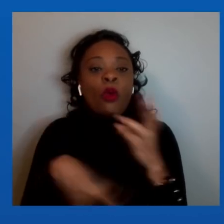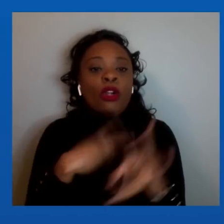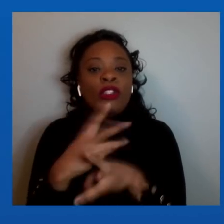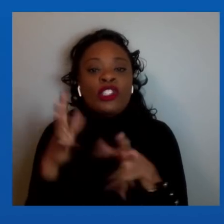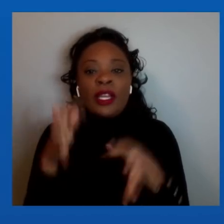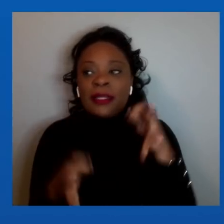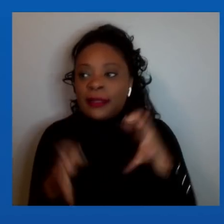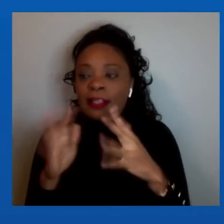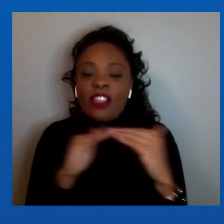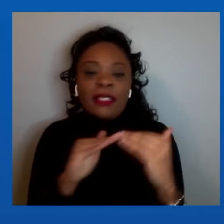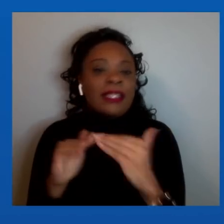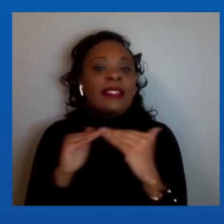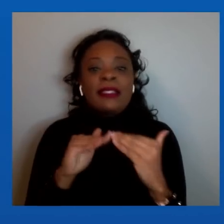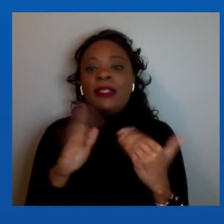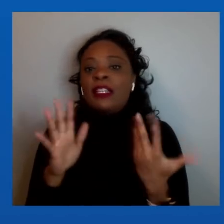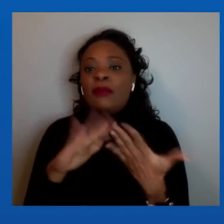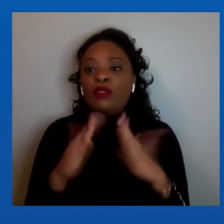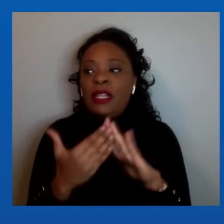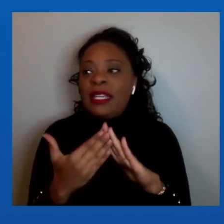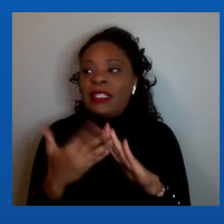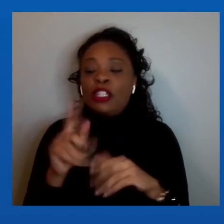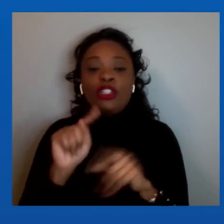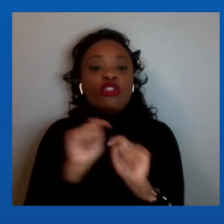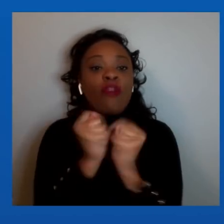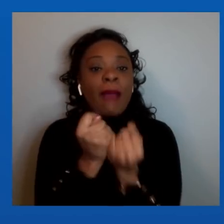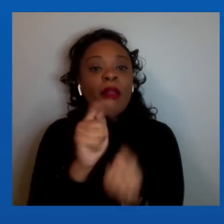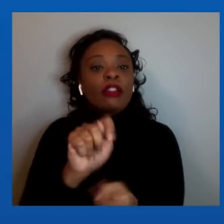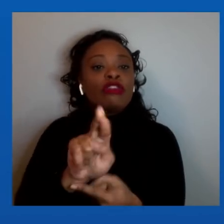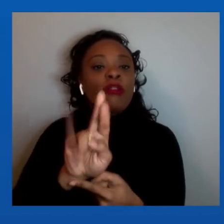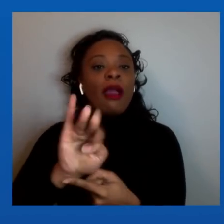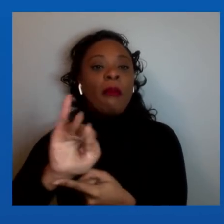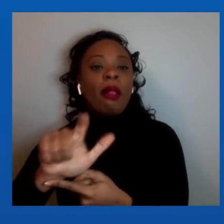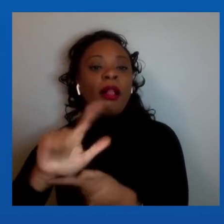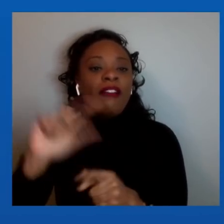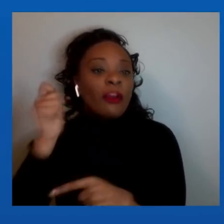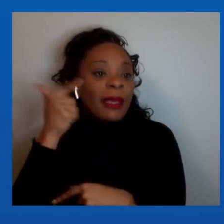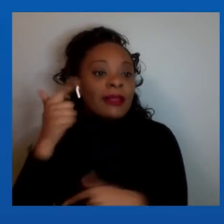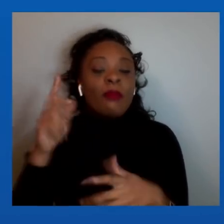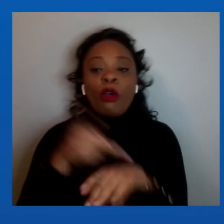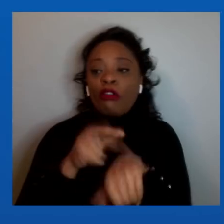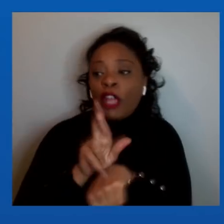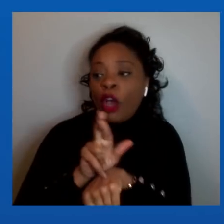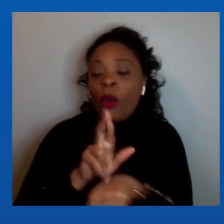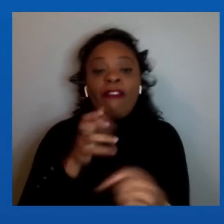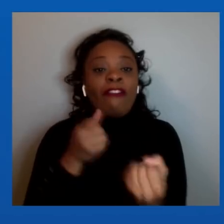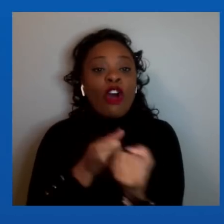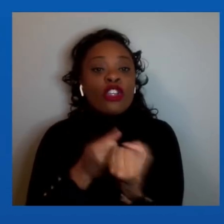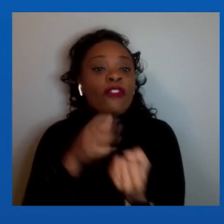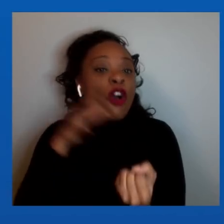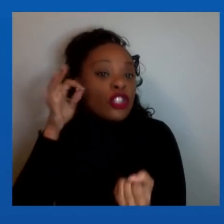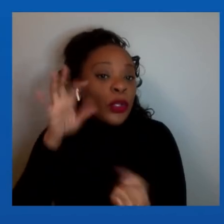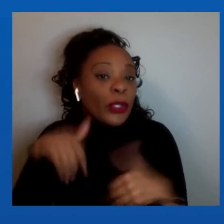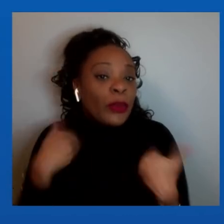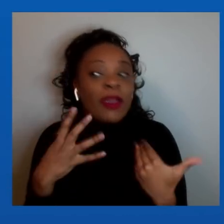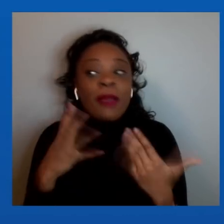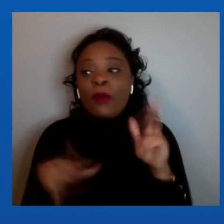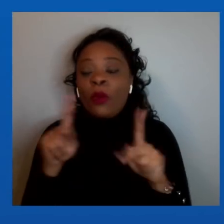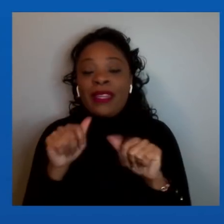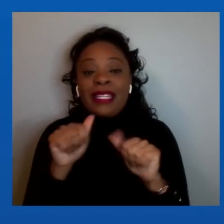Puerto Rico youth, foster youth. Those with disabilities have again risen to the call